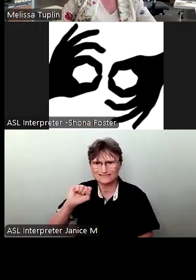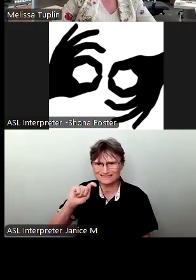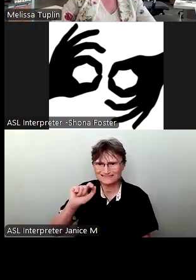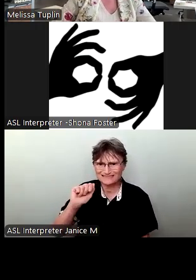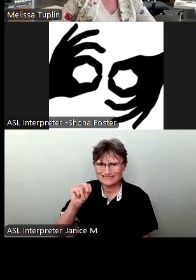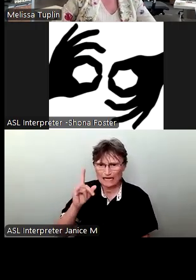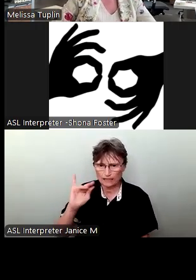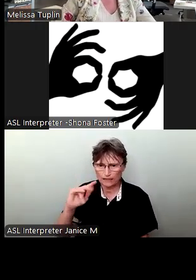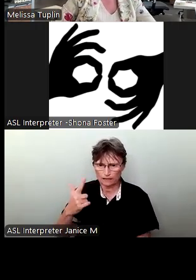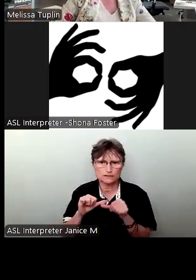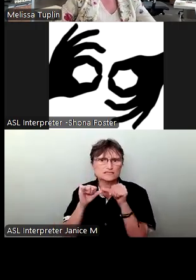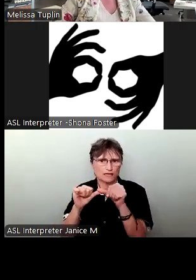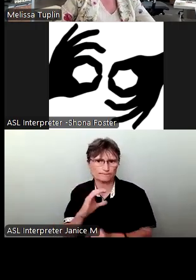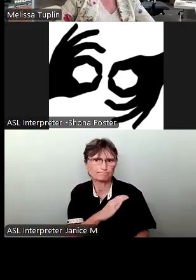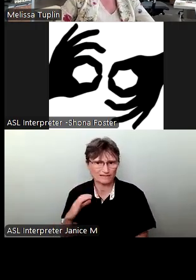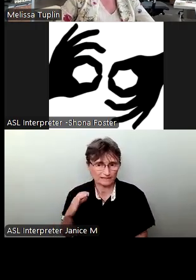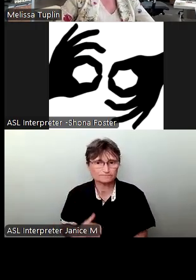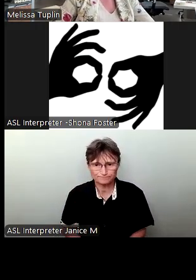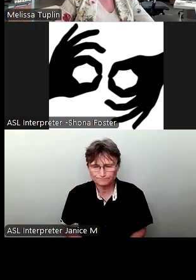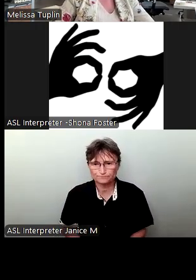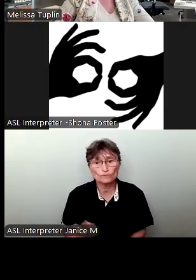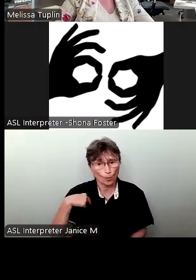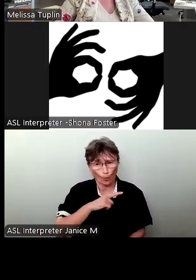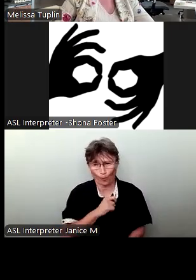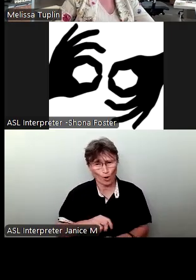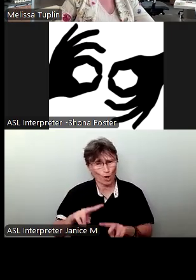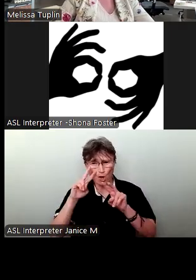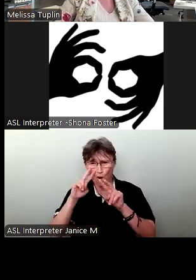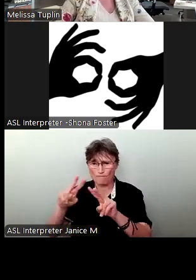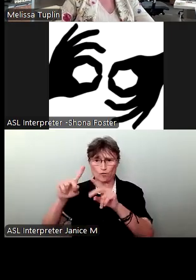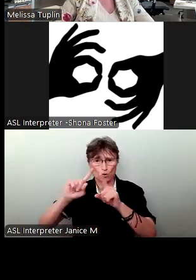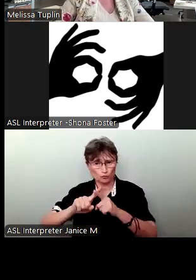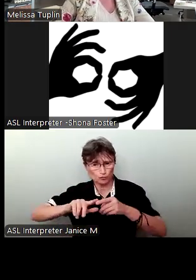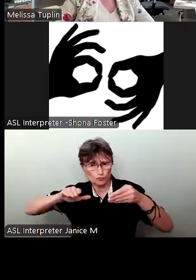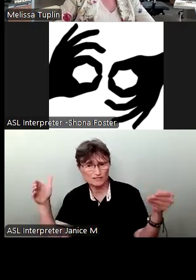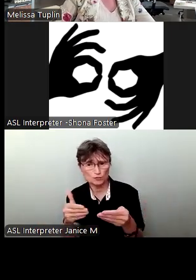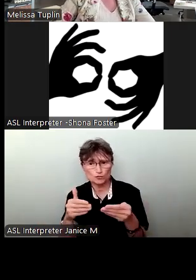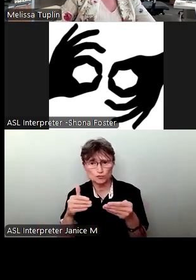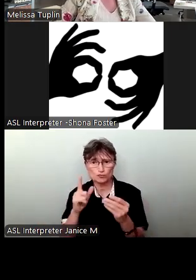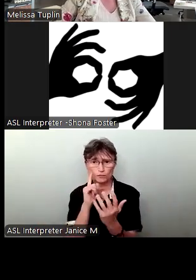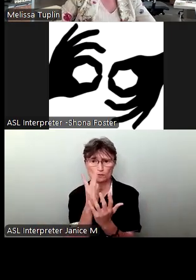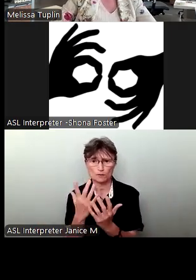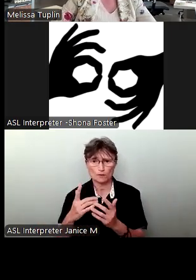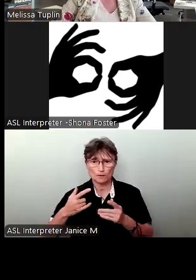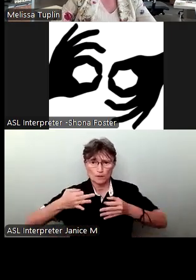this opportunity to begin introducing assessors to your organizations as they will spend time